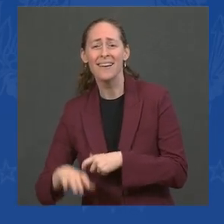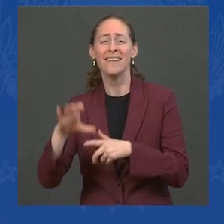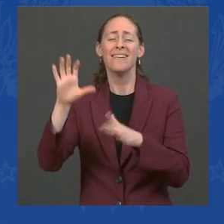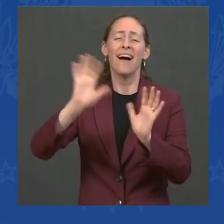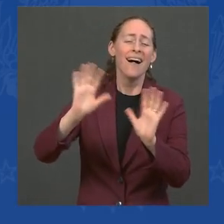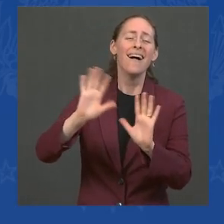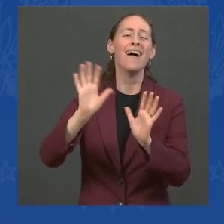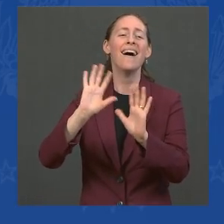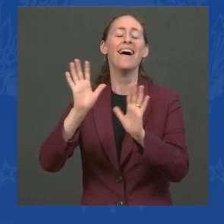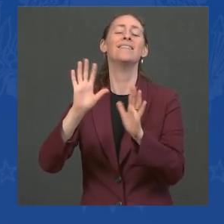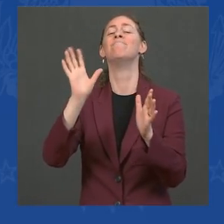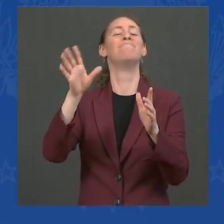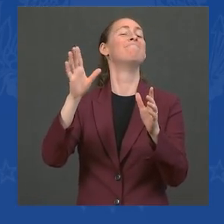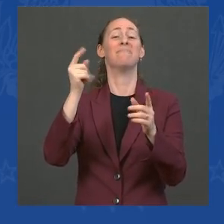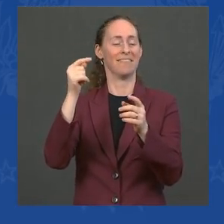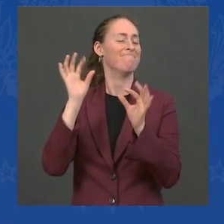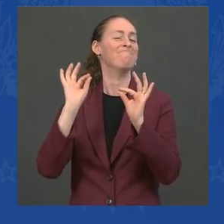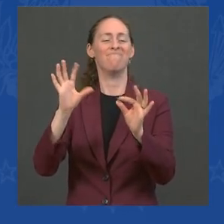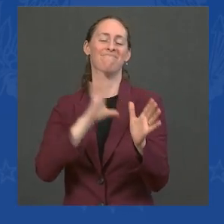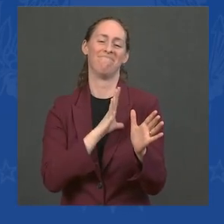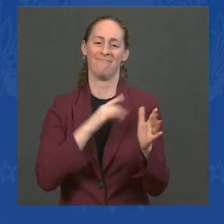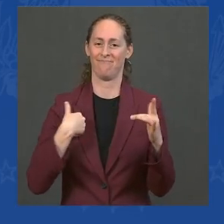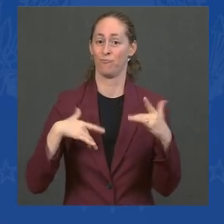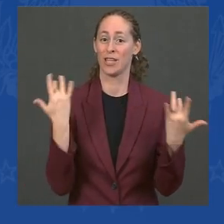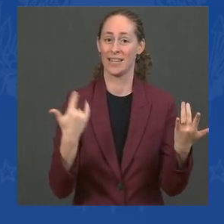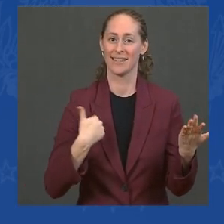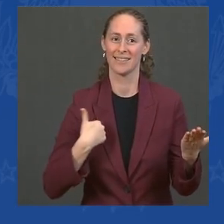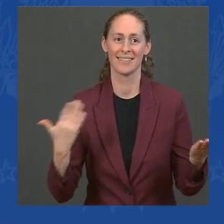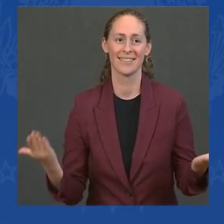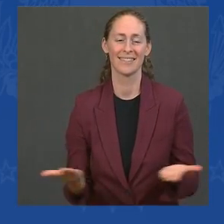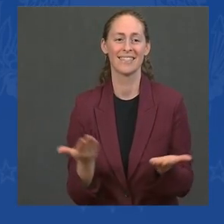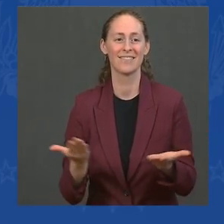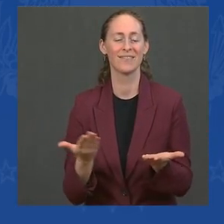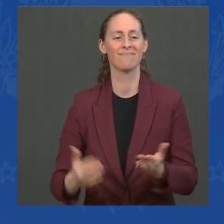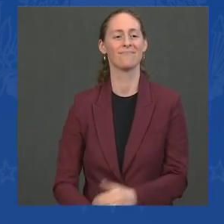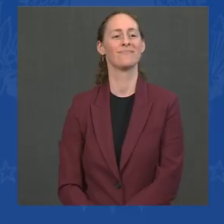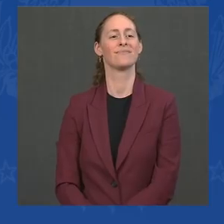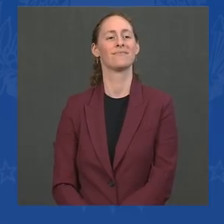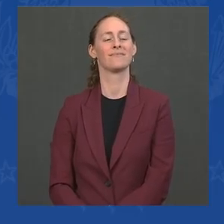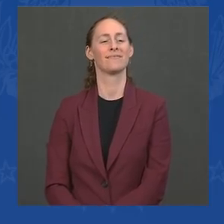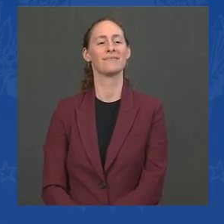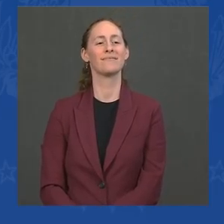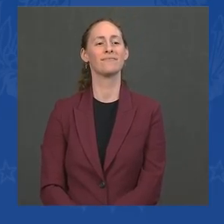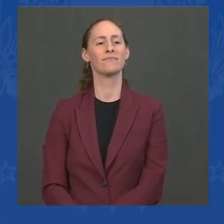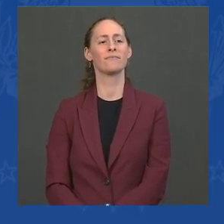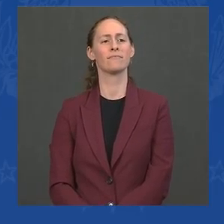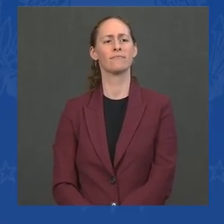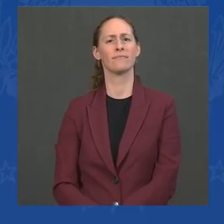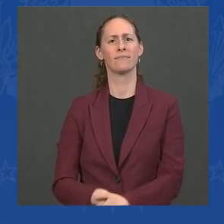by mispronunciation to an Irishman by ancestry, namely the President of the United States,